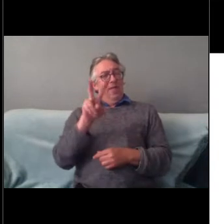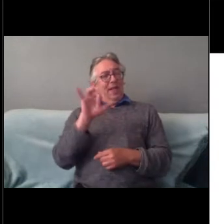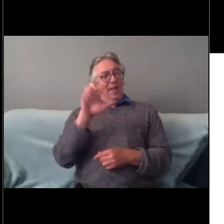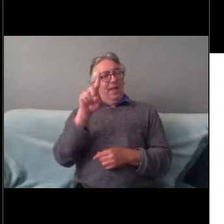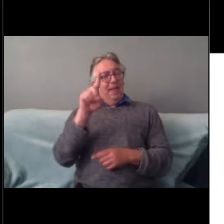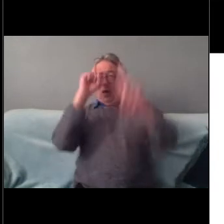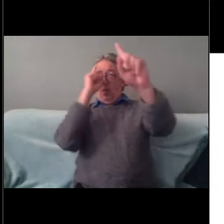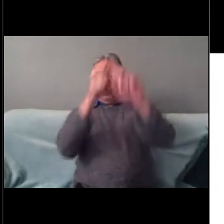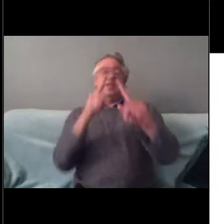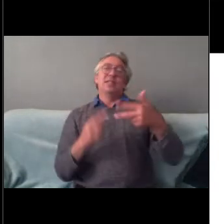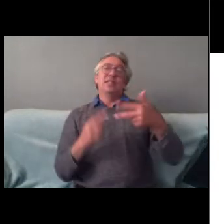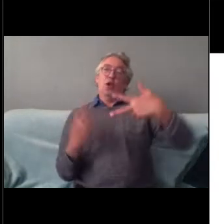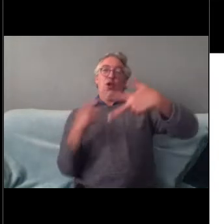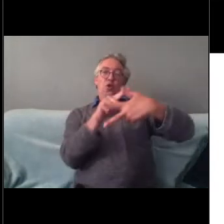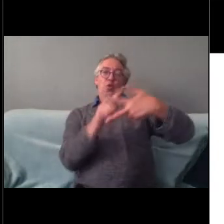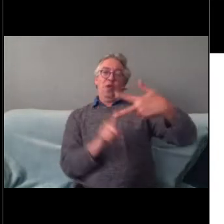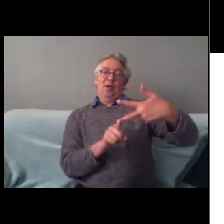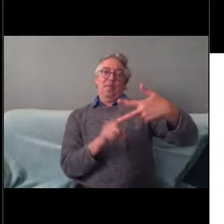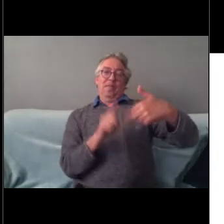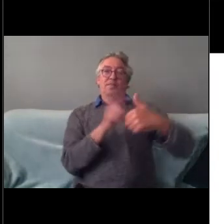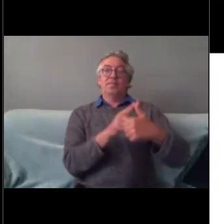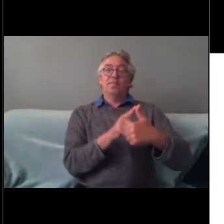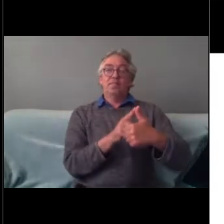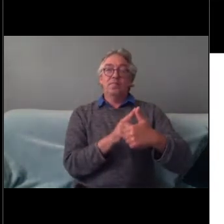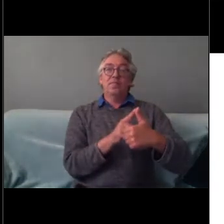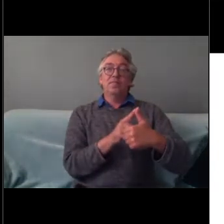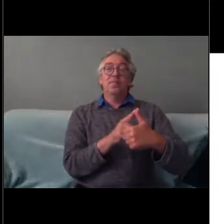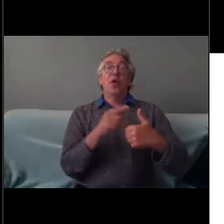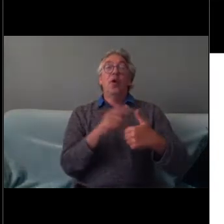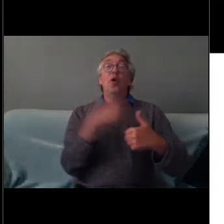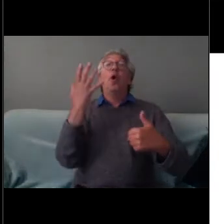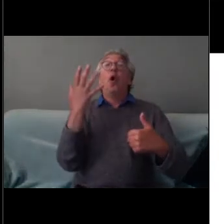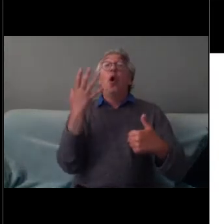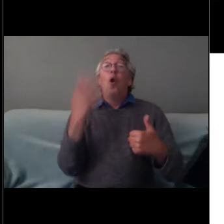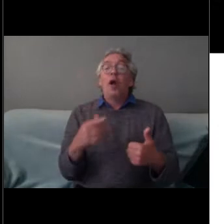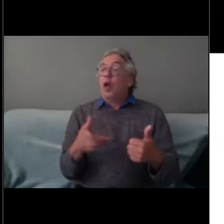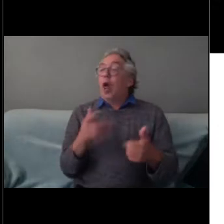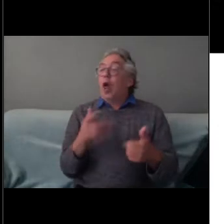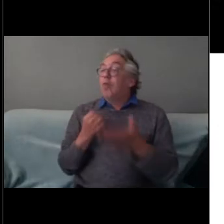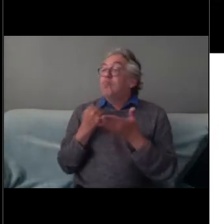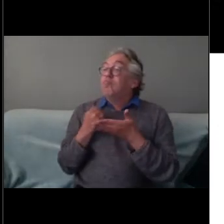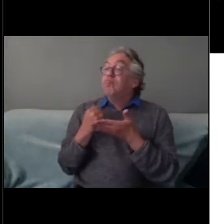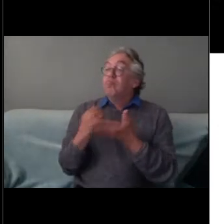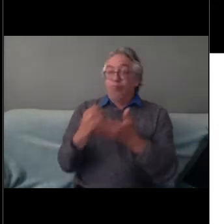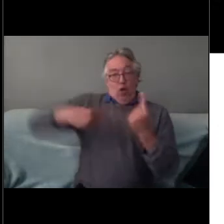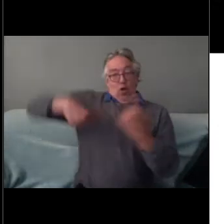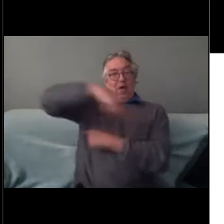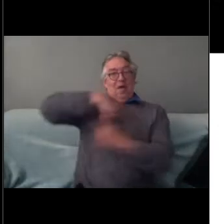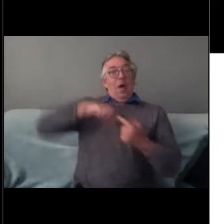through the process of learning, we'll increase capacity of consortium members to manage and oversee